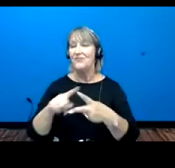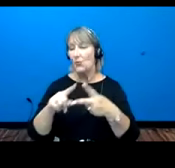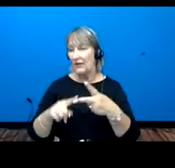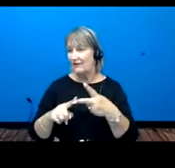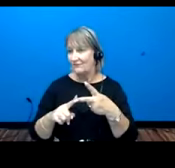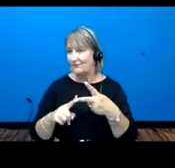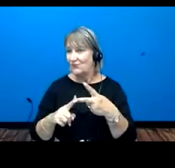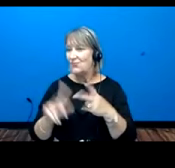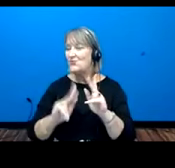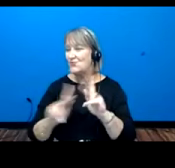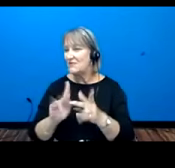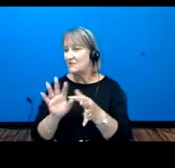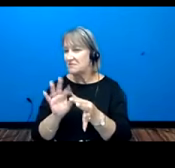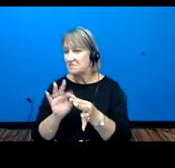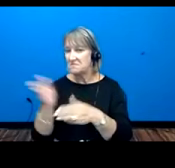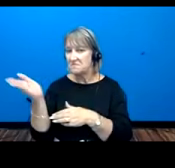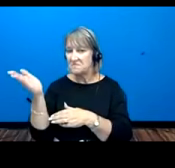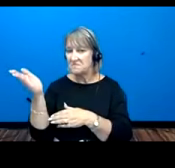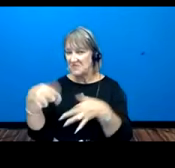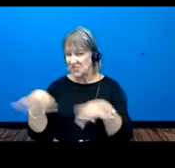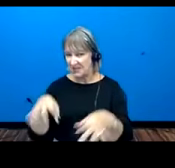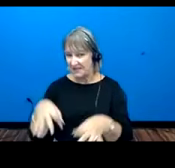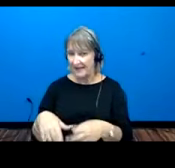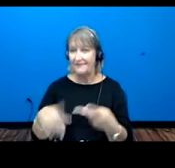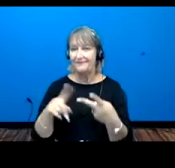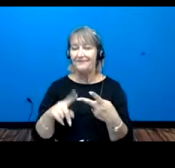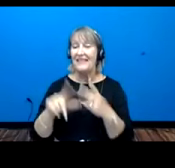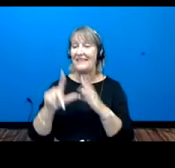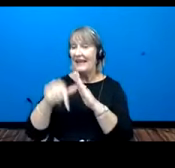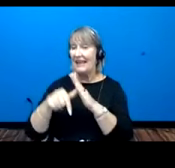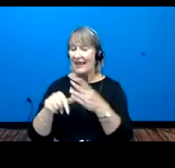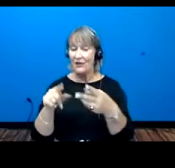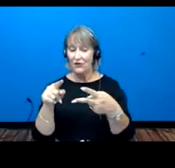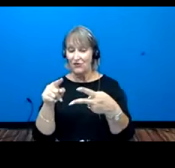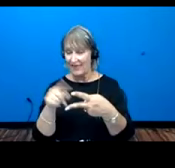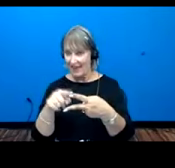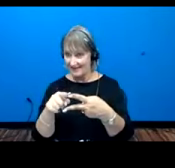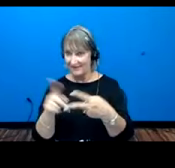sharing more information about that. Coming up later in November, shortly after, we've got COVID-19